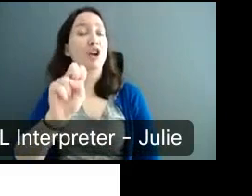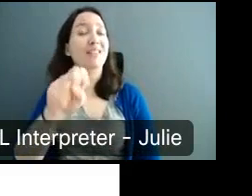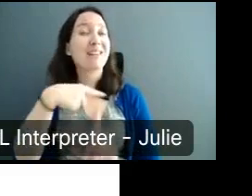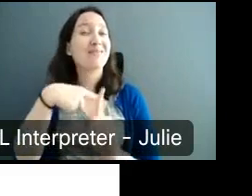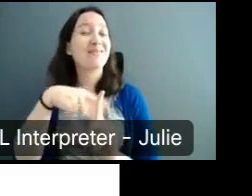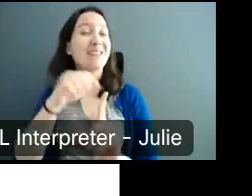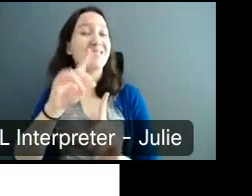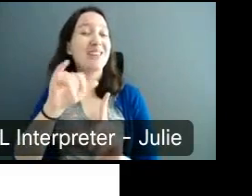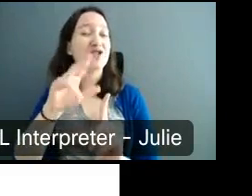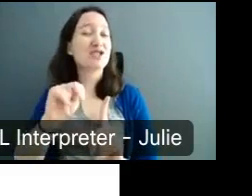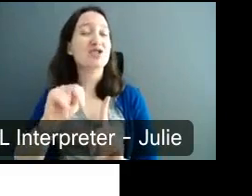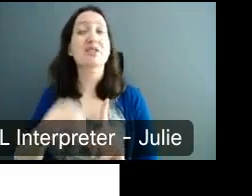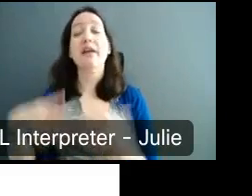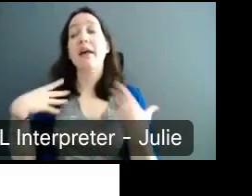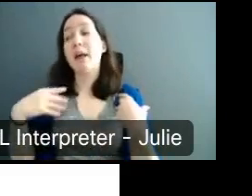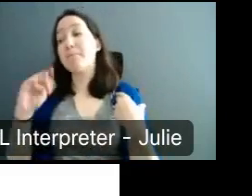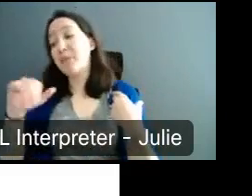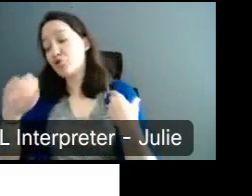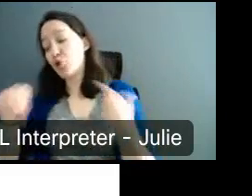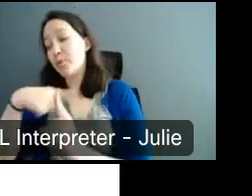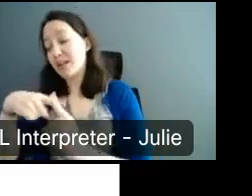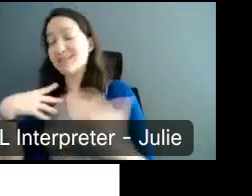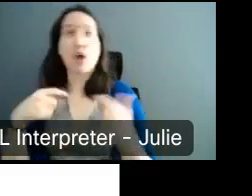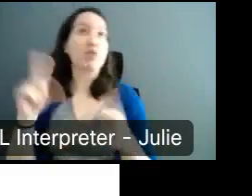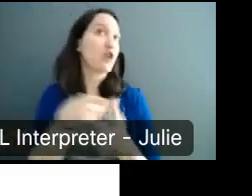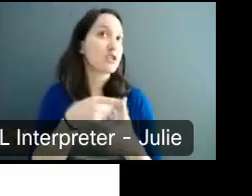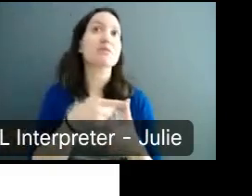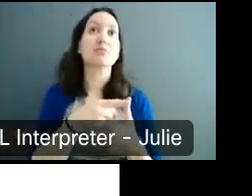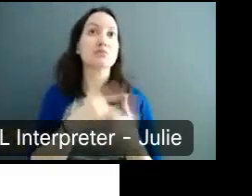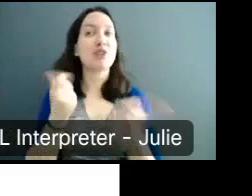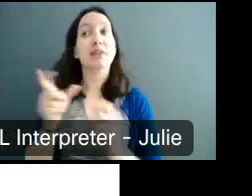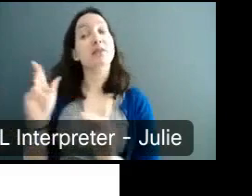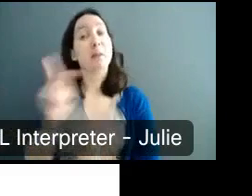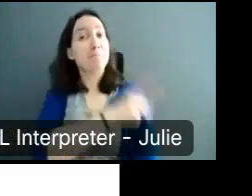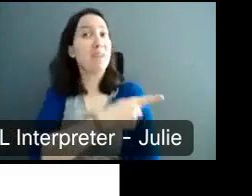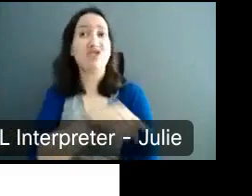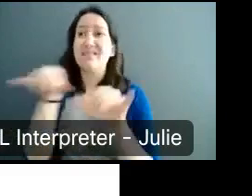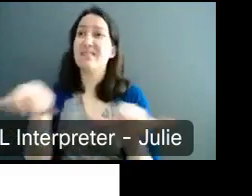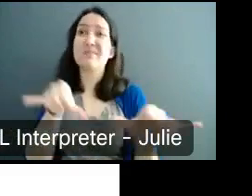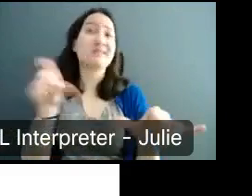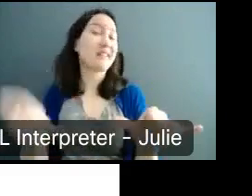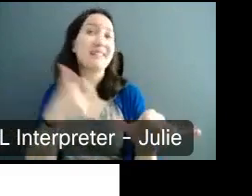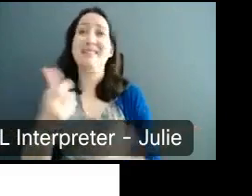Metro + and health 1st is growing and we again try to treat those patients exactly. As we would have any patient. Um.